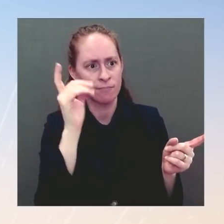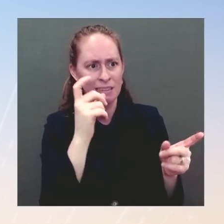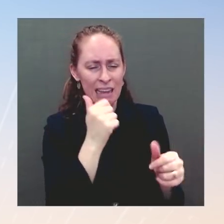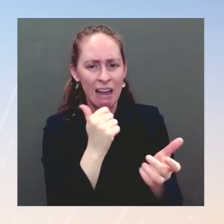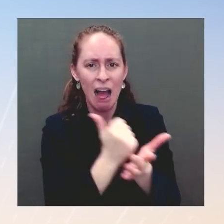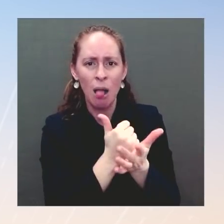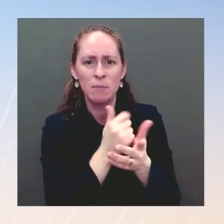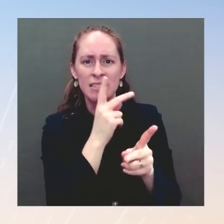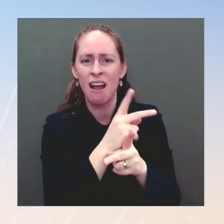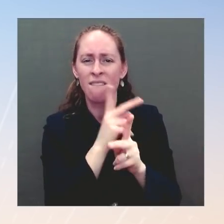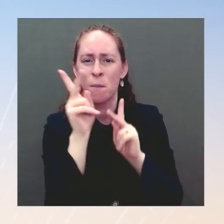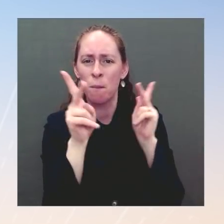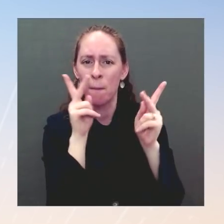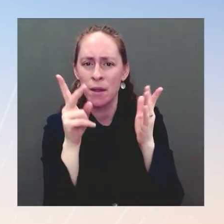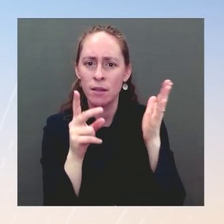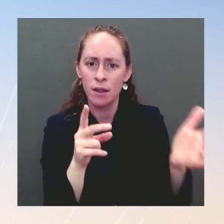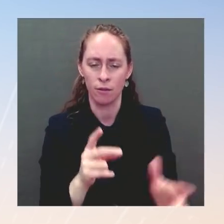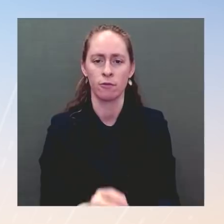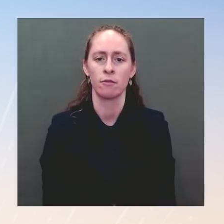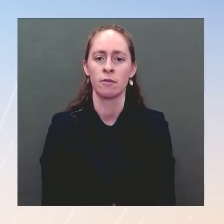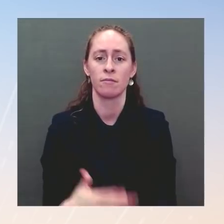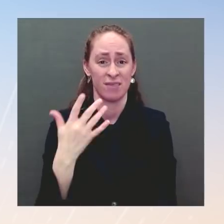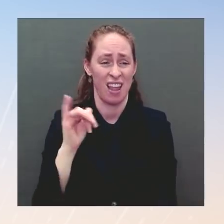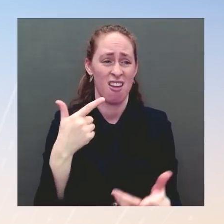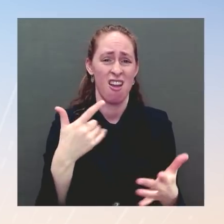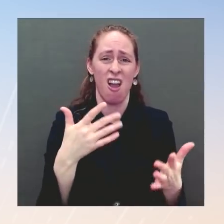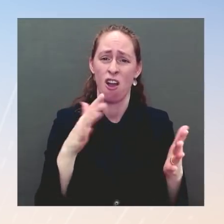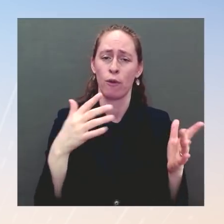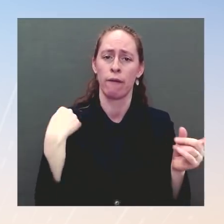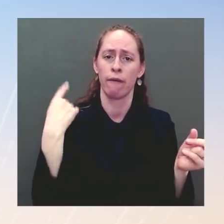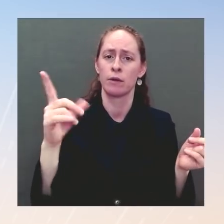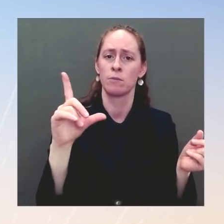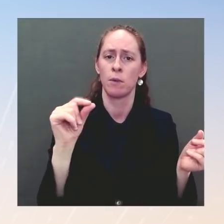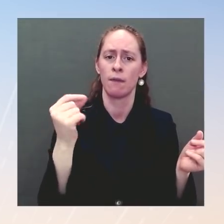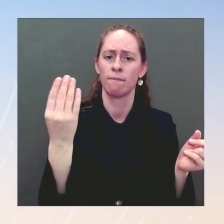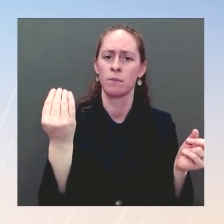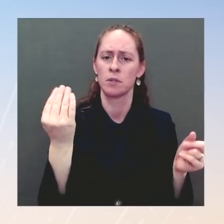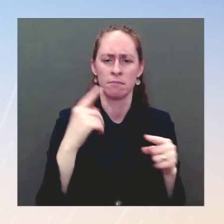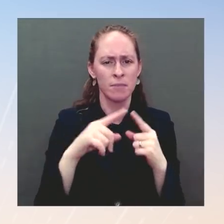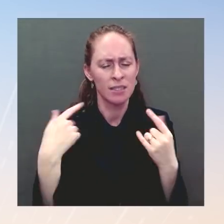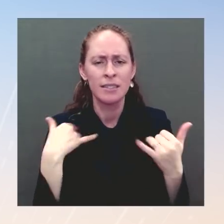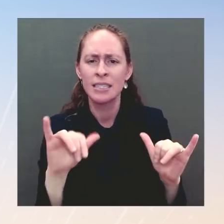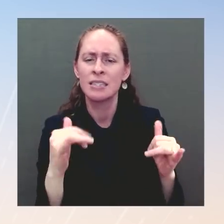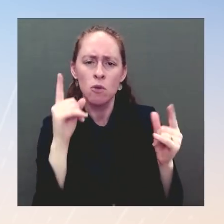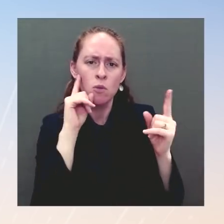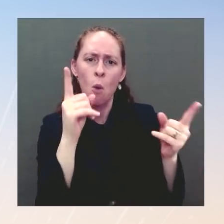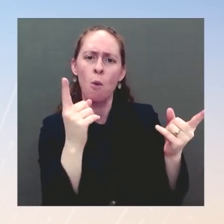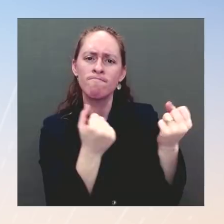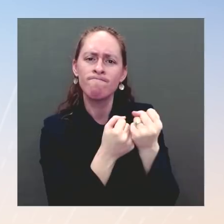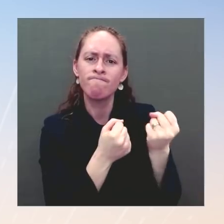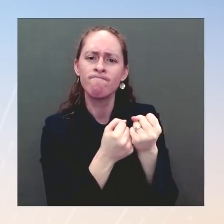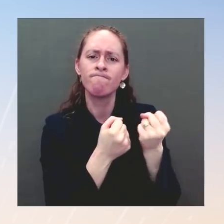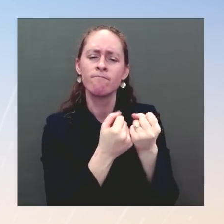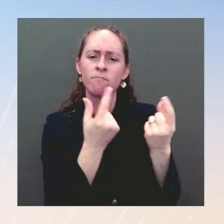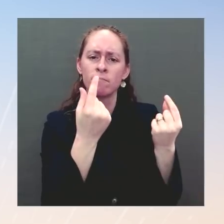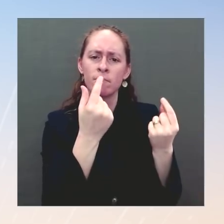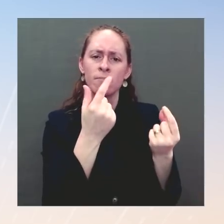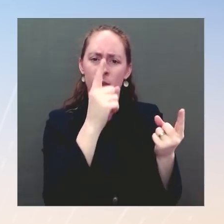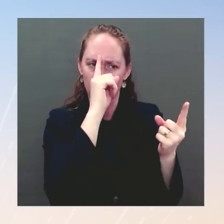But we want to continue to be the largest provider of humanitarian assistance. This is something we will continue to discuss with colleagues in Congress as well. The Press: Thanks, Jen.